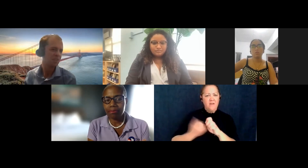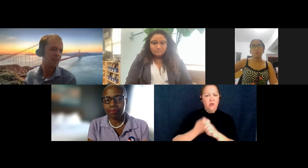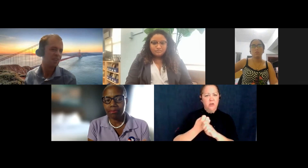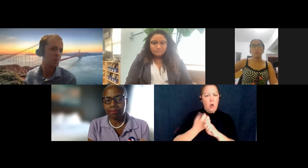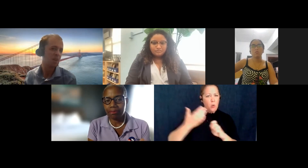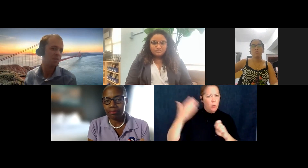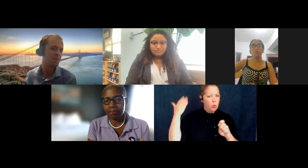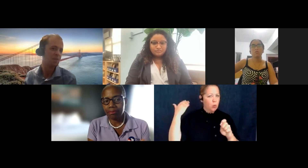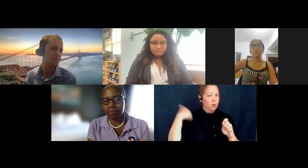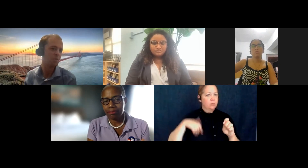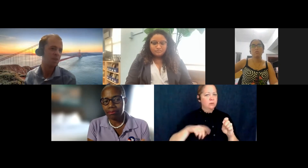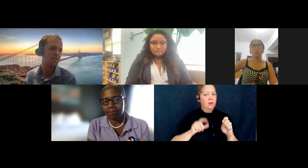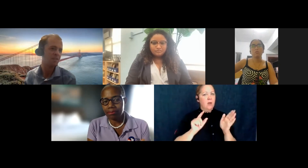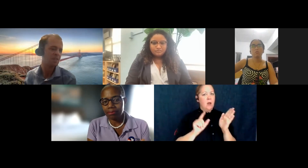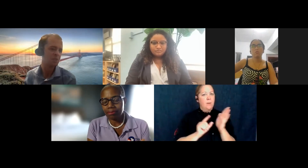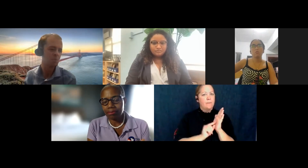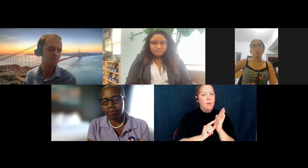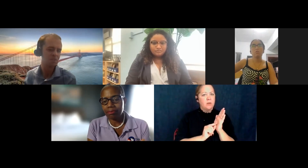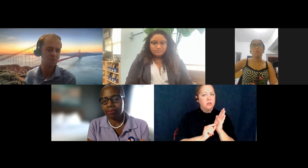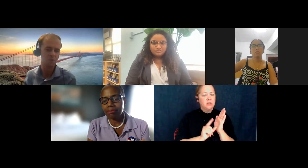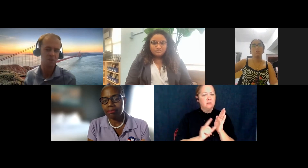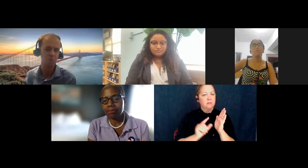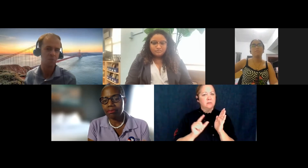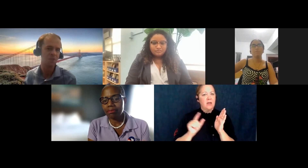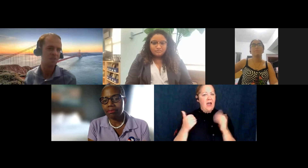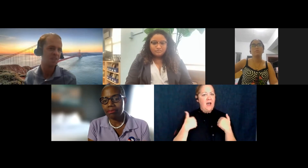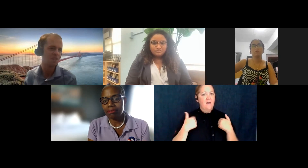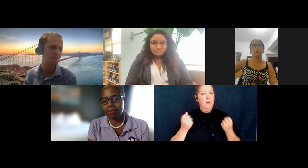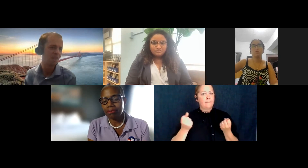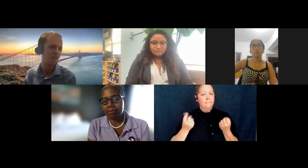at that as well as there are a lot of great experiences and great stories and tips in that